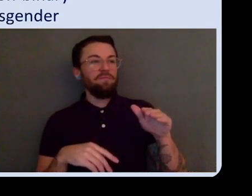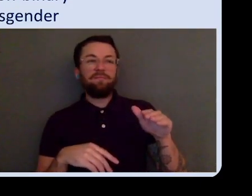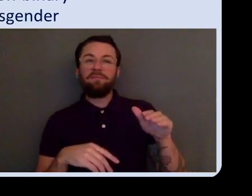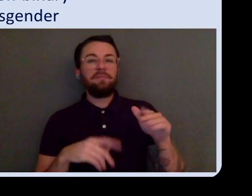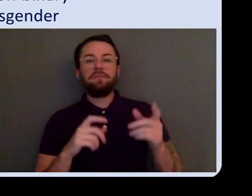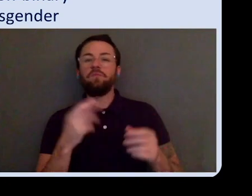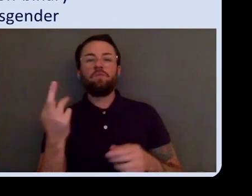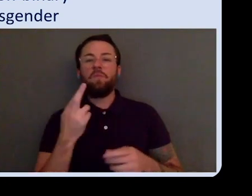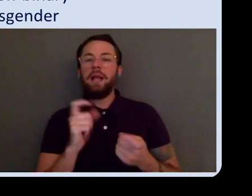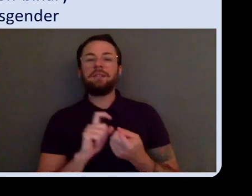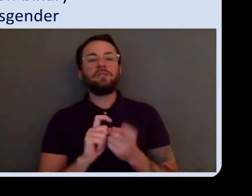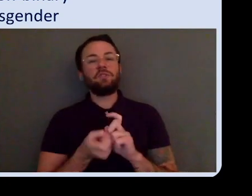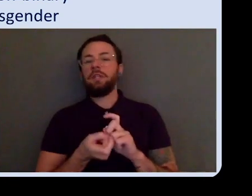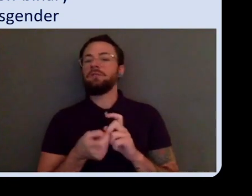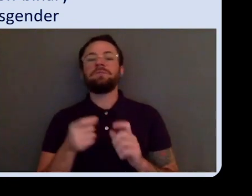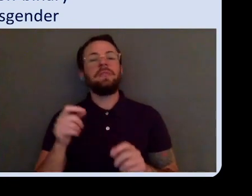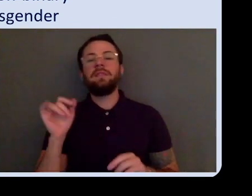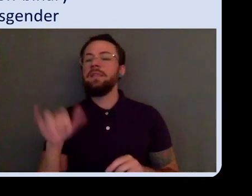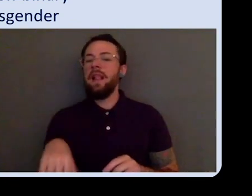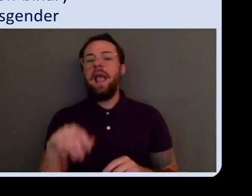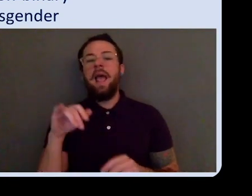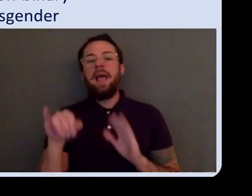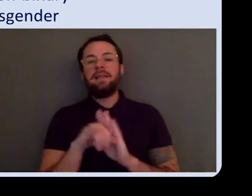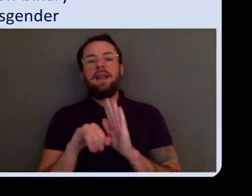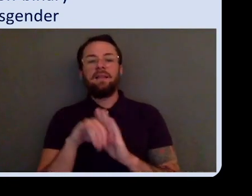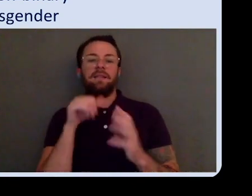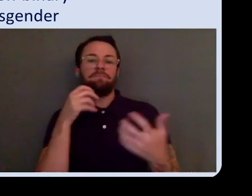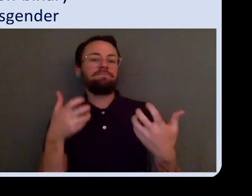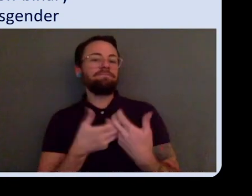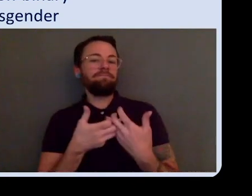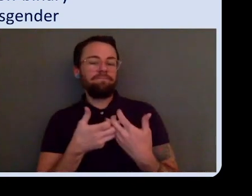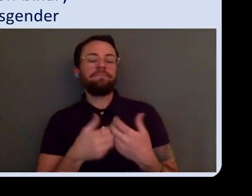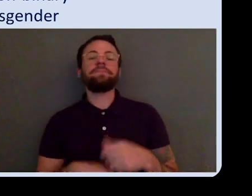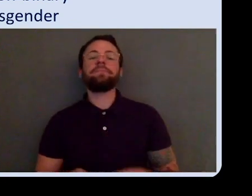somebody who feels that their gender identity